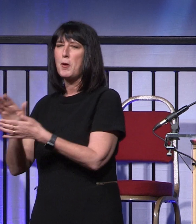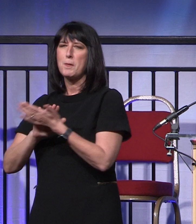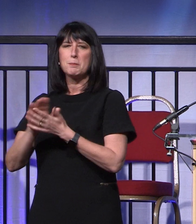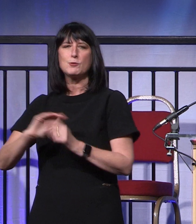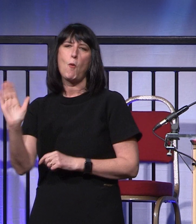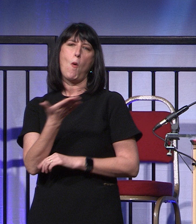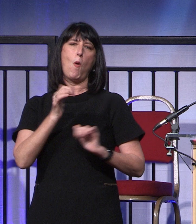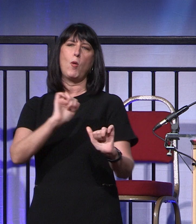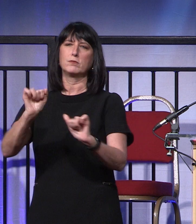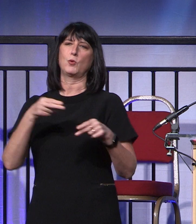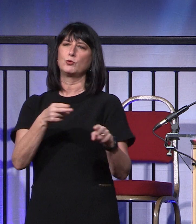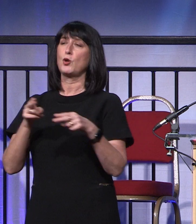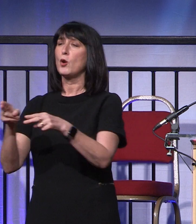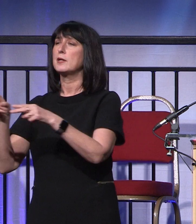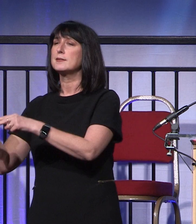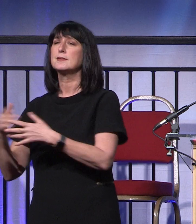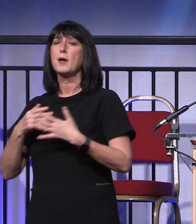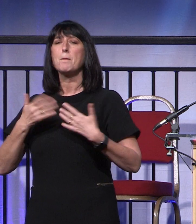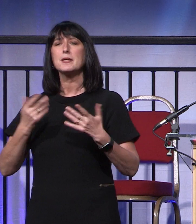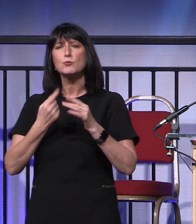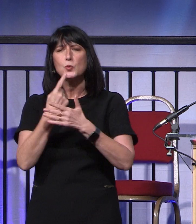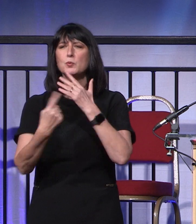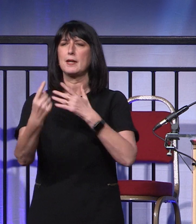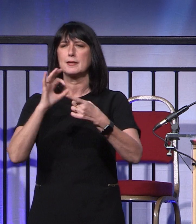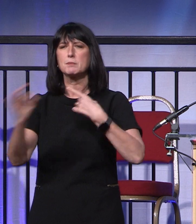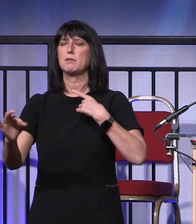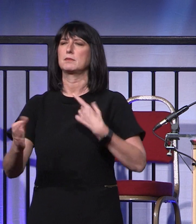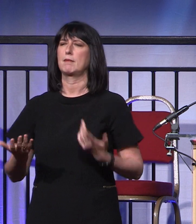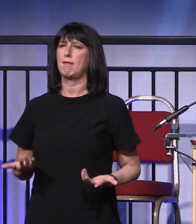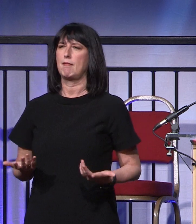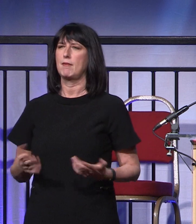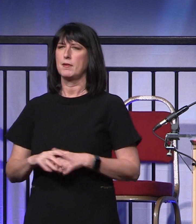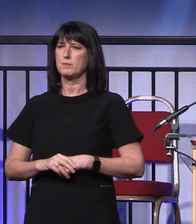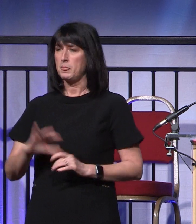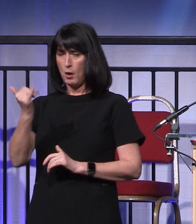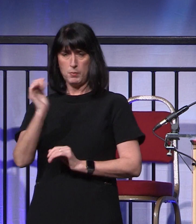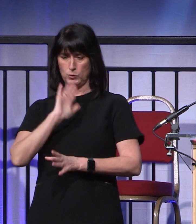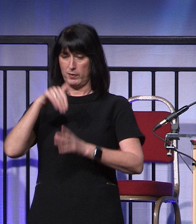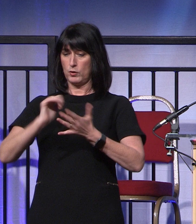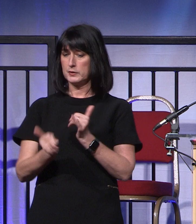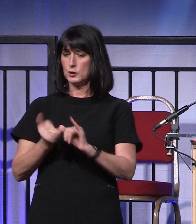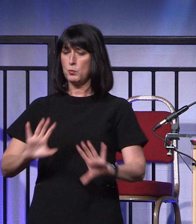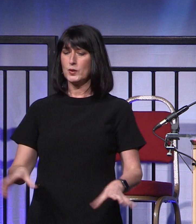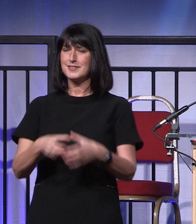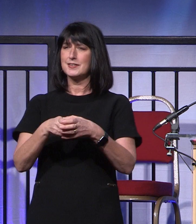special and unique you may have joined the sports team found friends for life